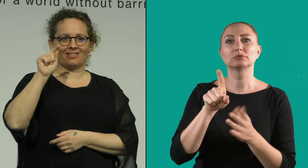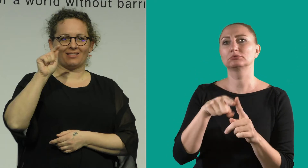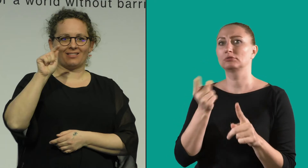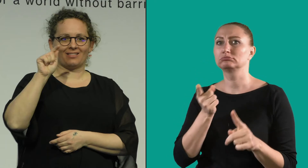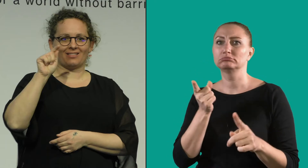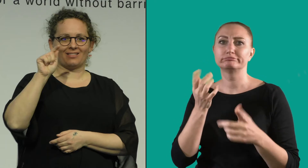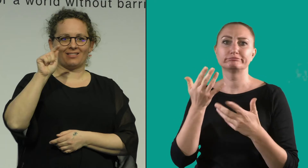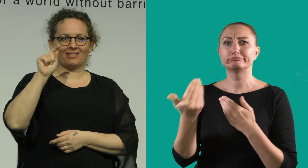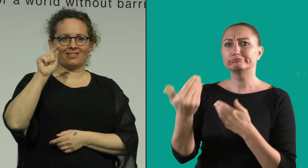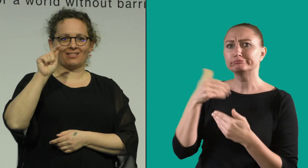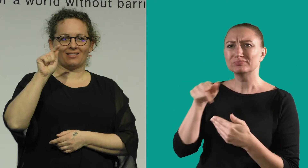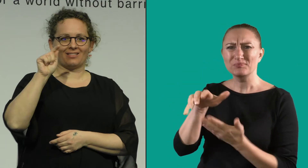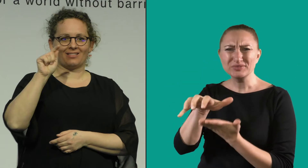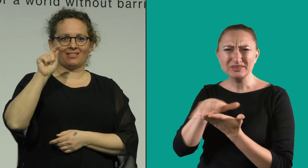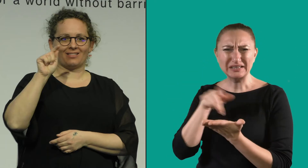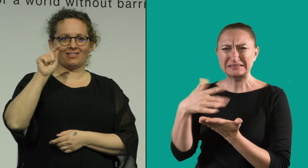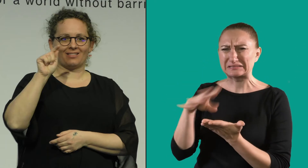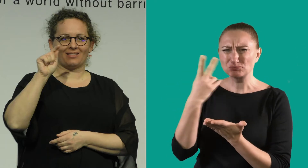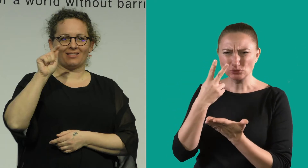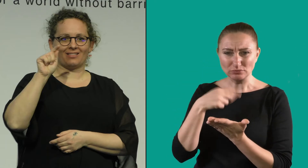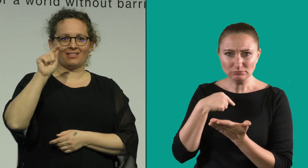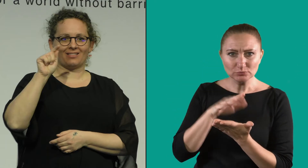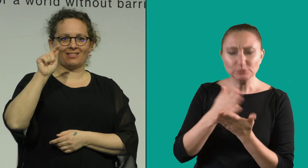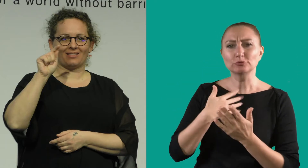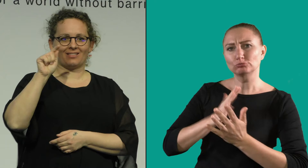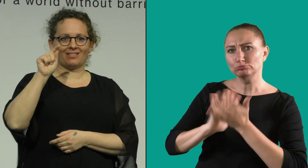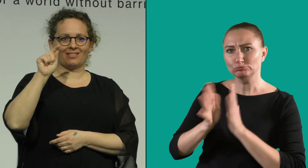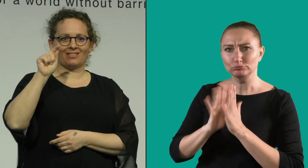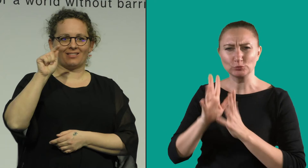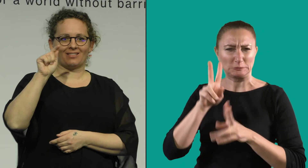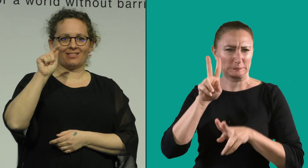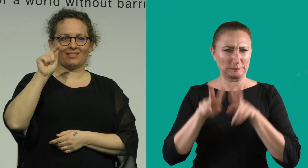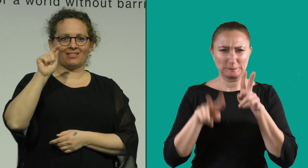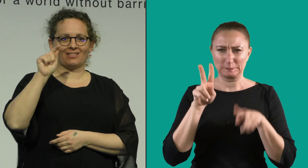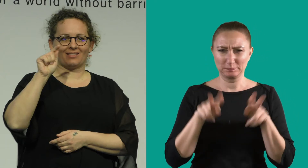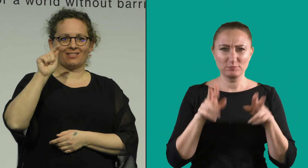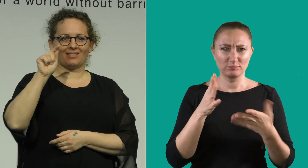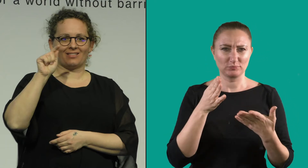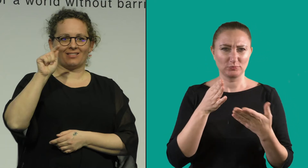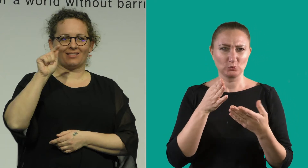afterwards a translation assignment, where I have to sign the content of a written text. And sometimes there’s just less going on, it varies.